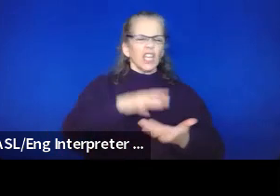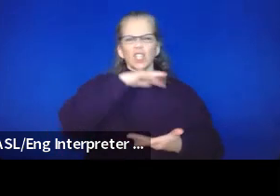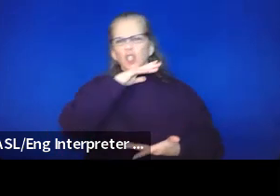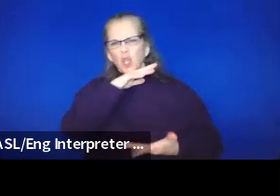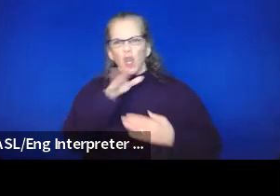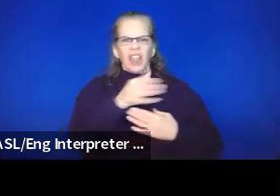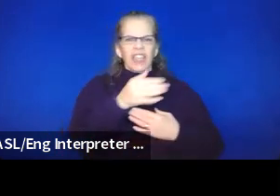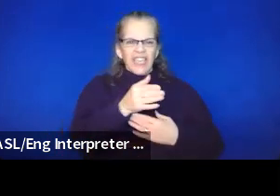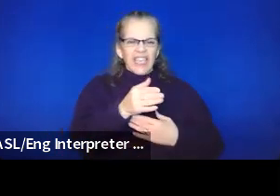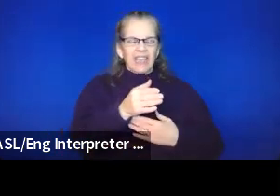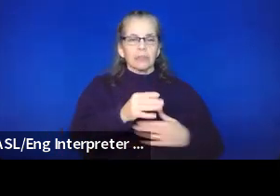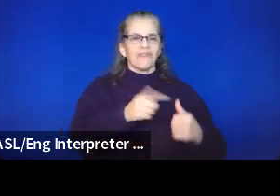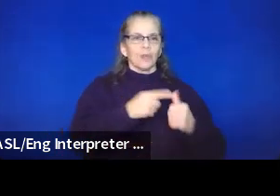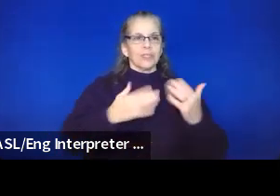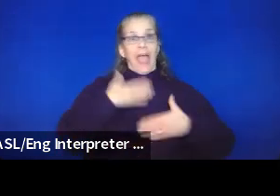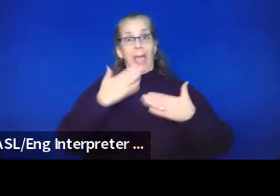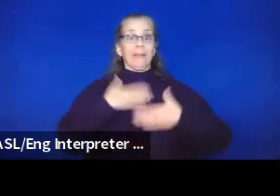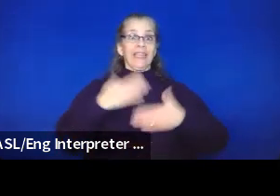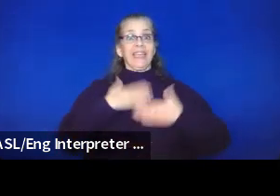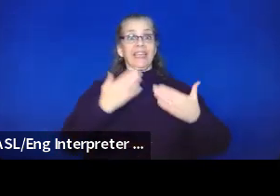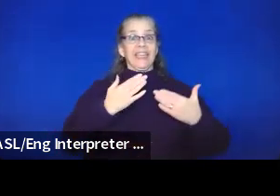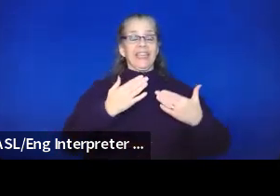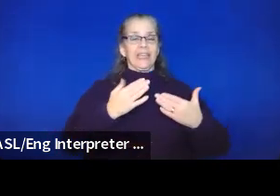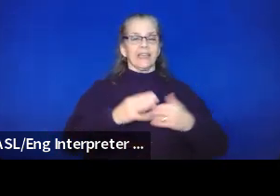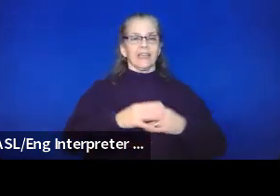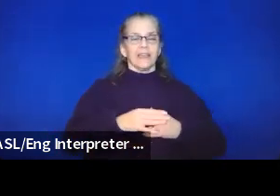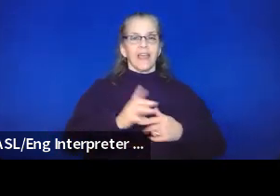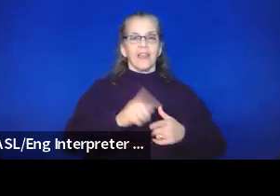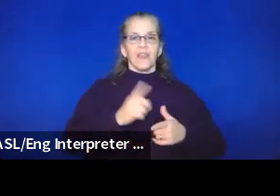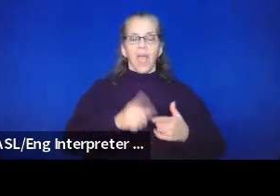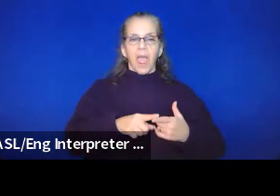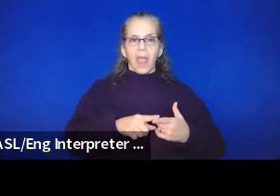happy emotion to it. And then when you record that sentence, you